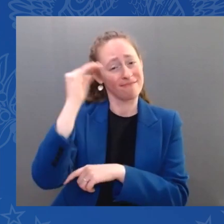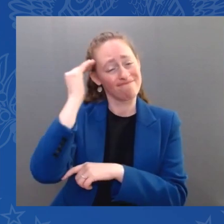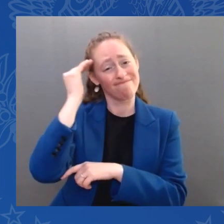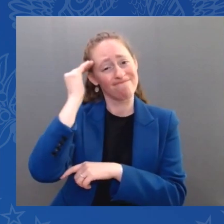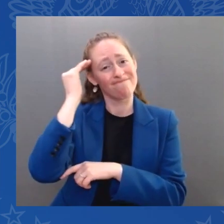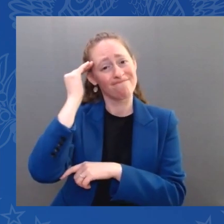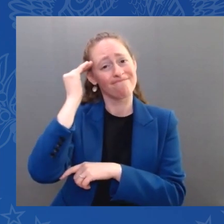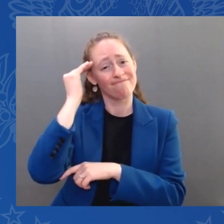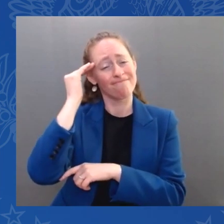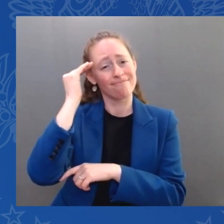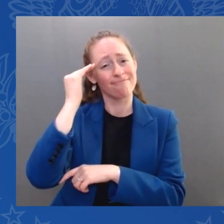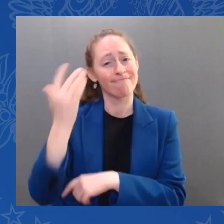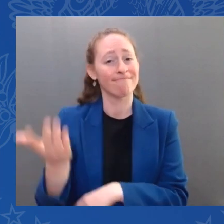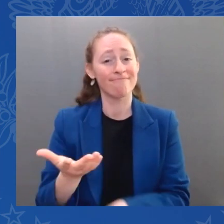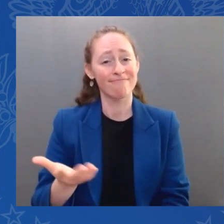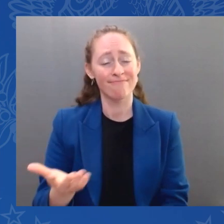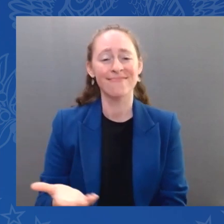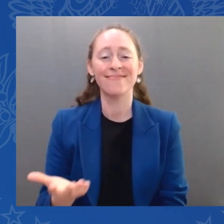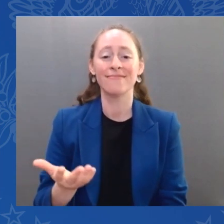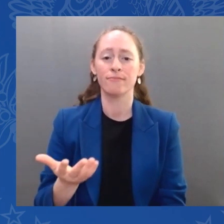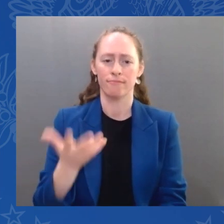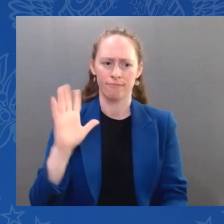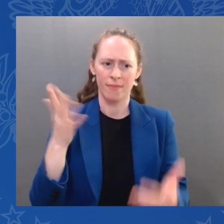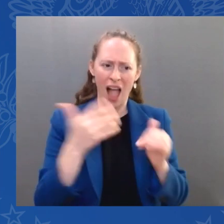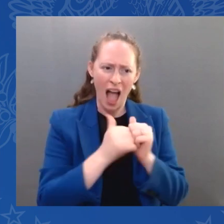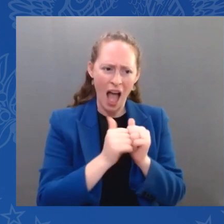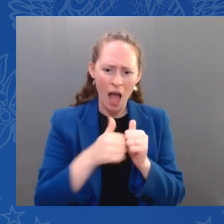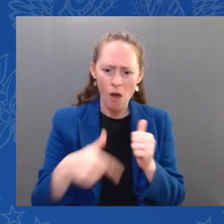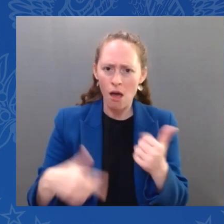the courage, the unwavering determination